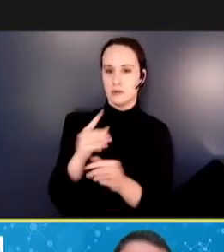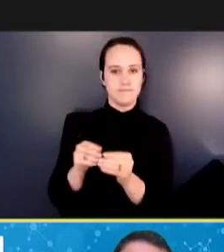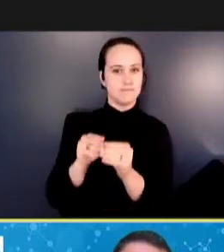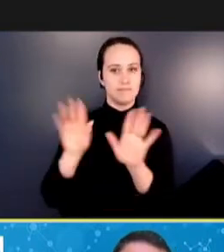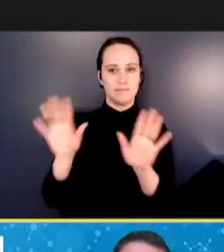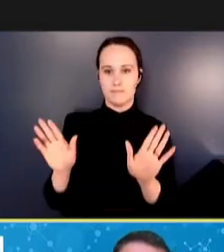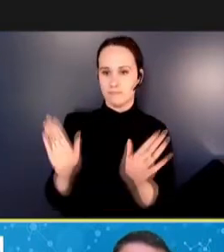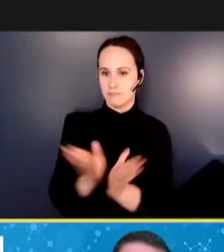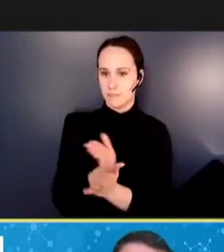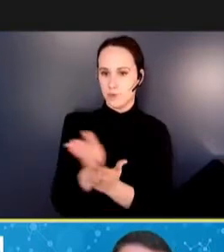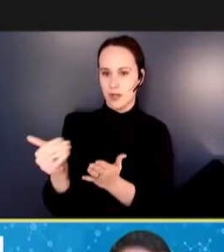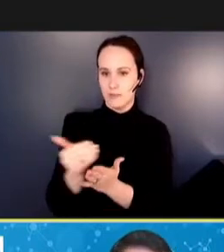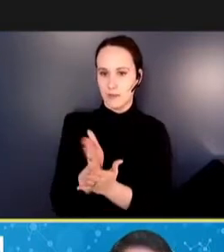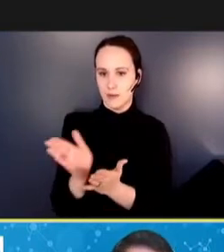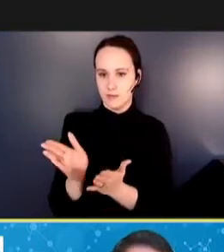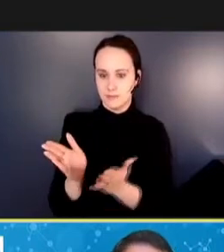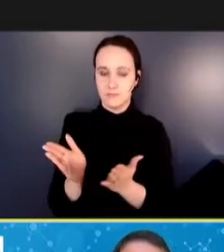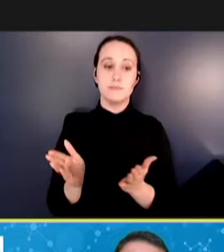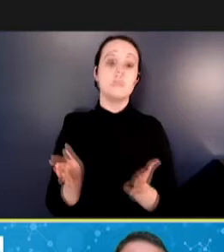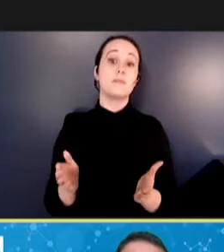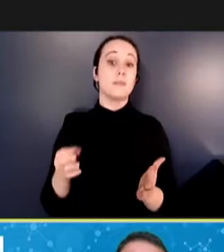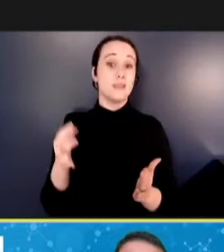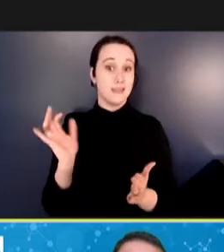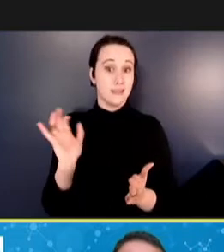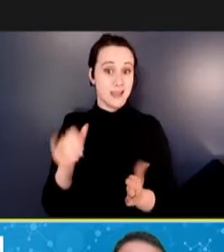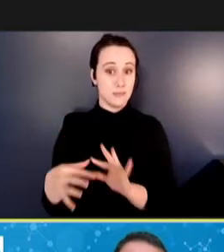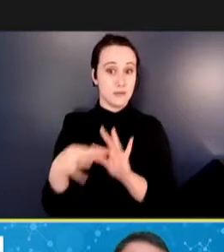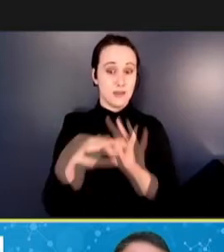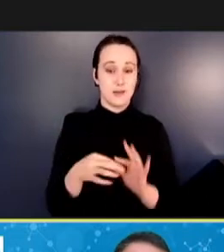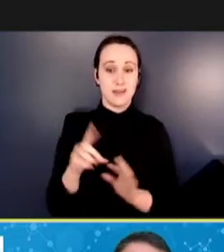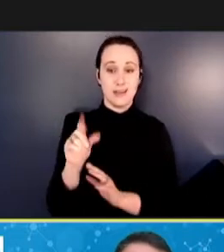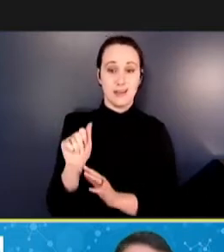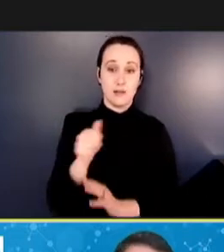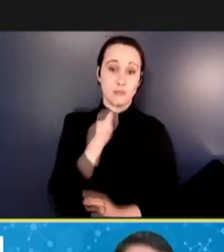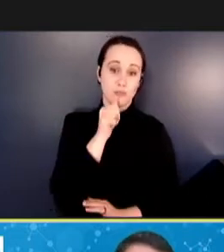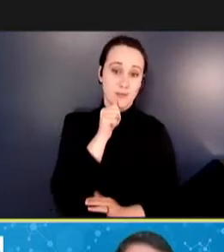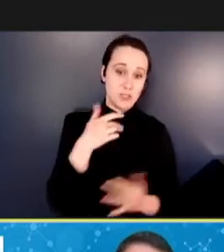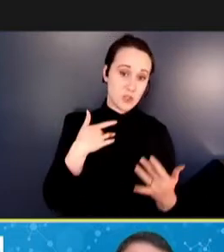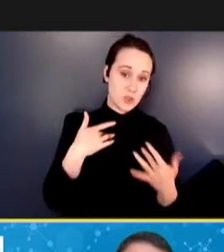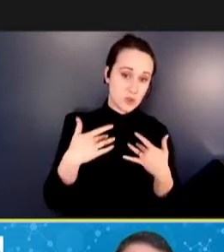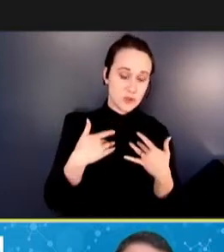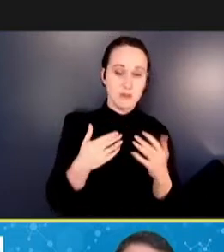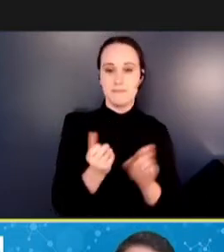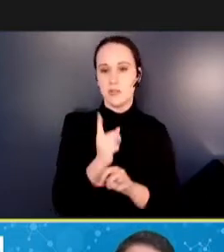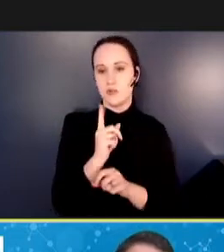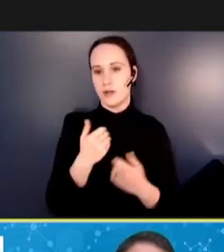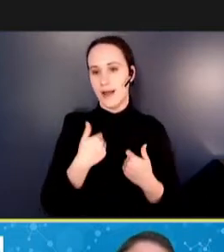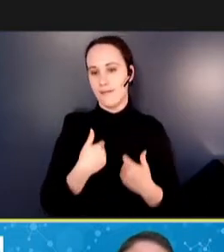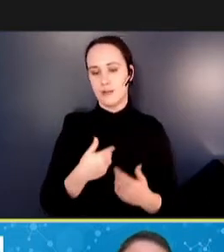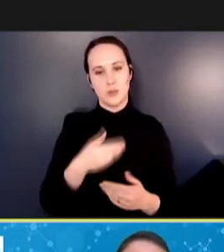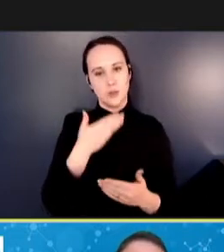opens up data privacy concerns and having robust security infrastructures are key and important.